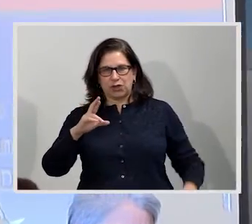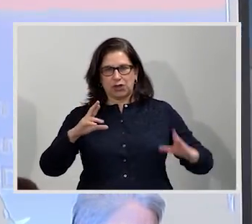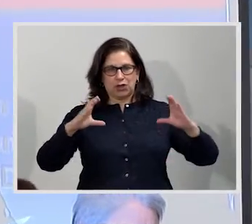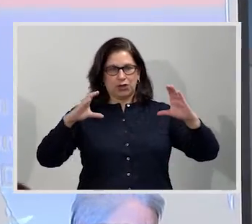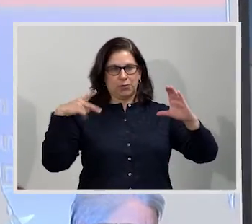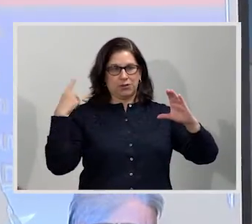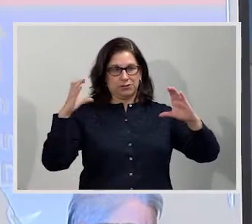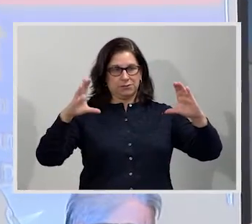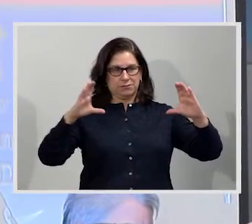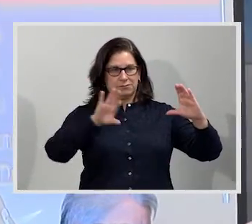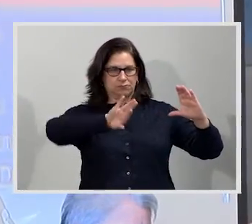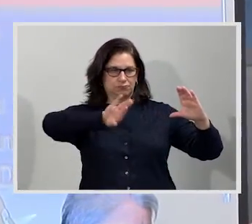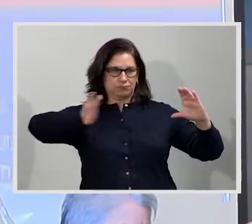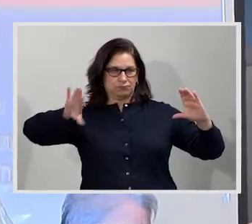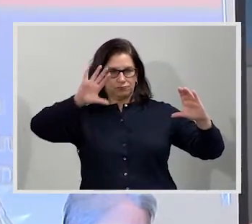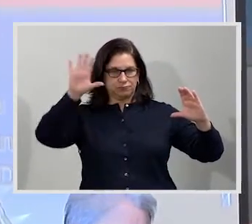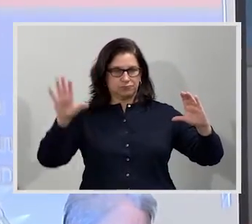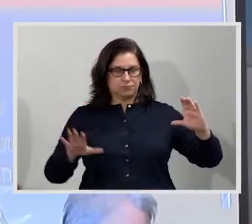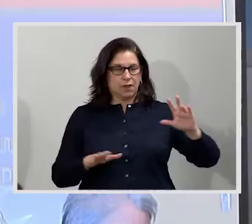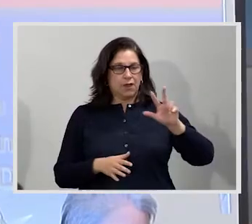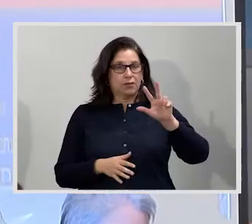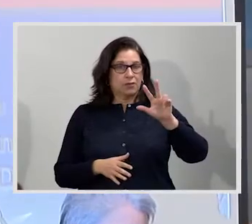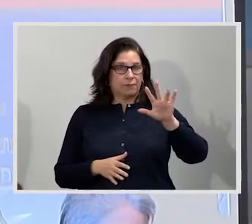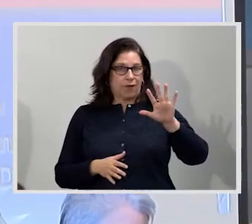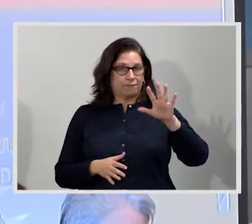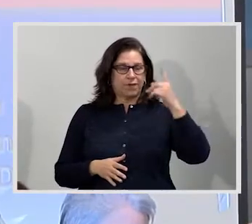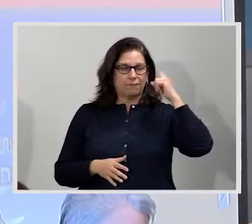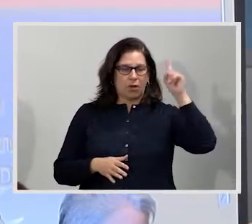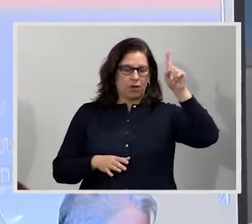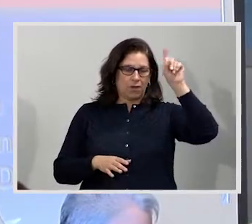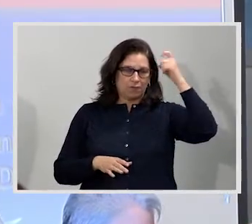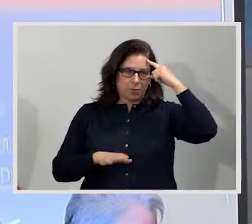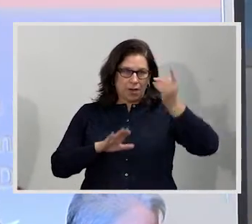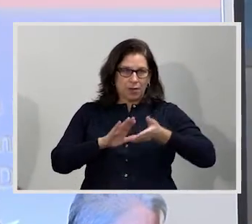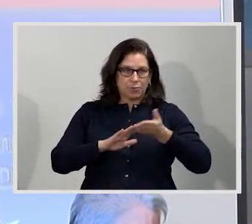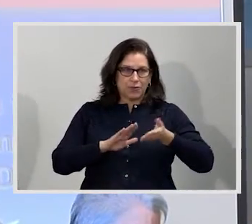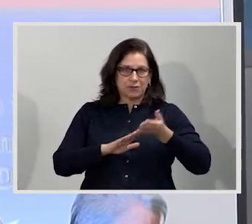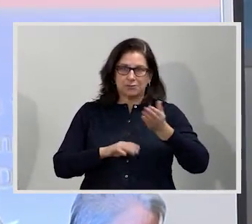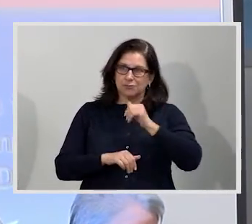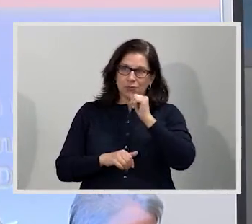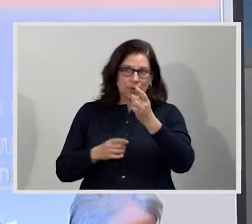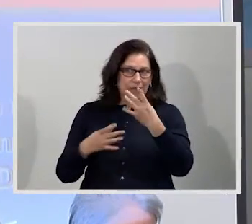$5 FOR GOVERNMENT OPERATIONS.